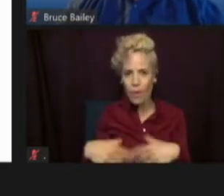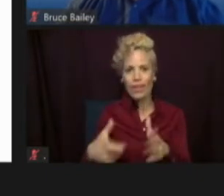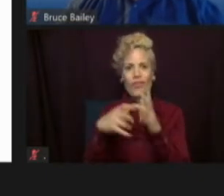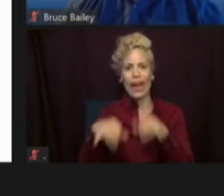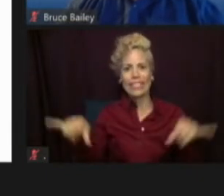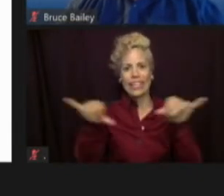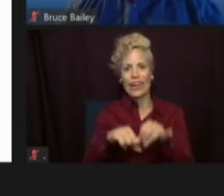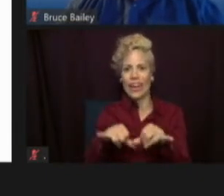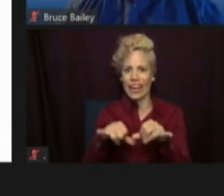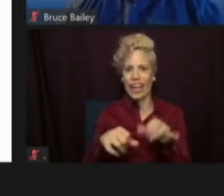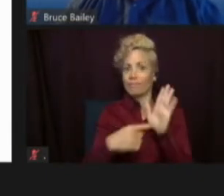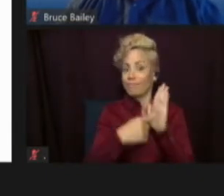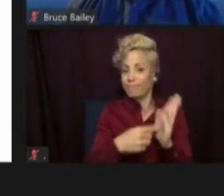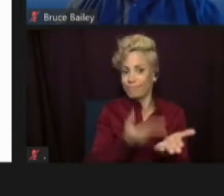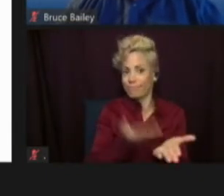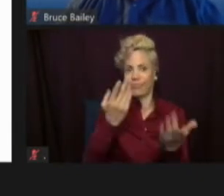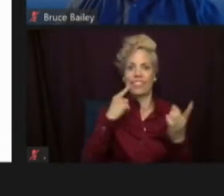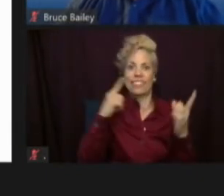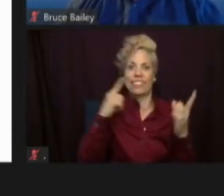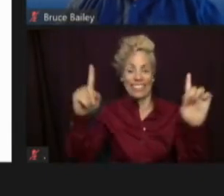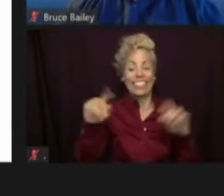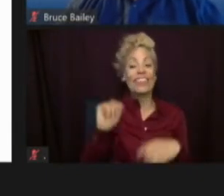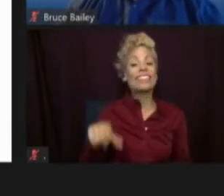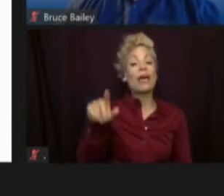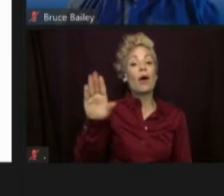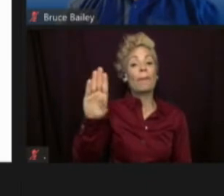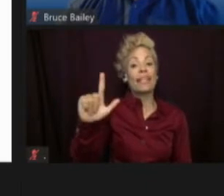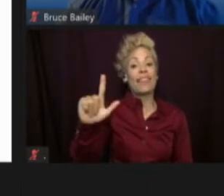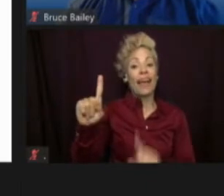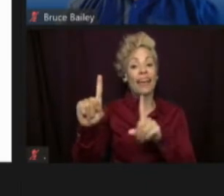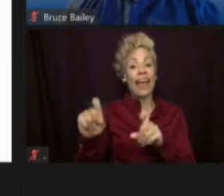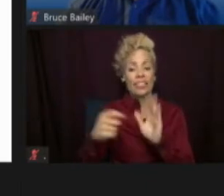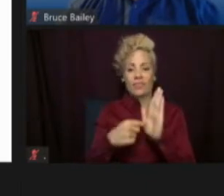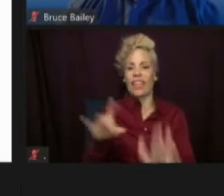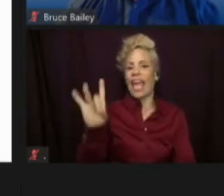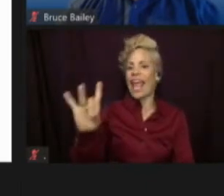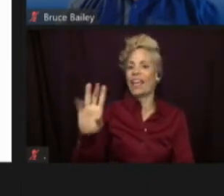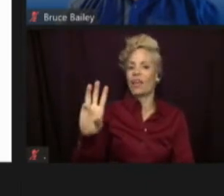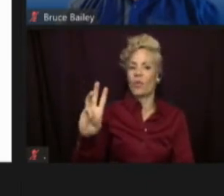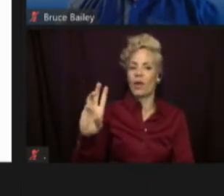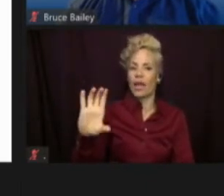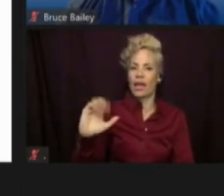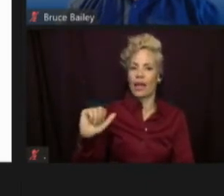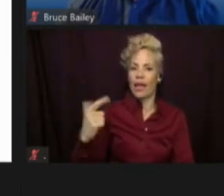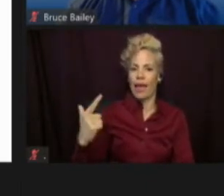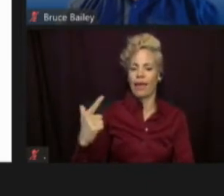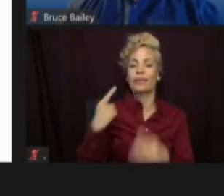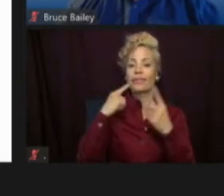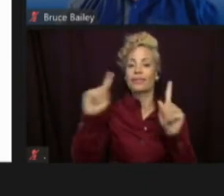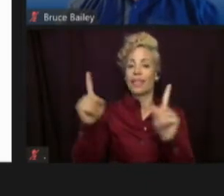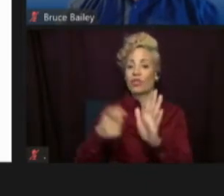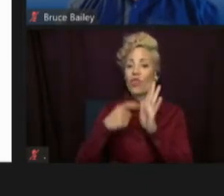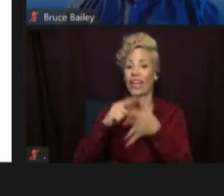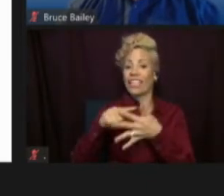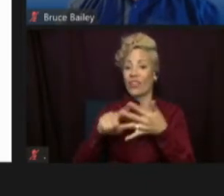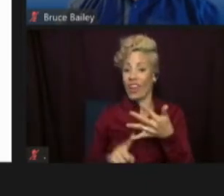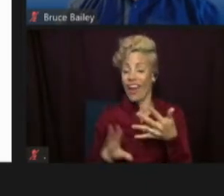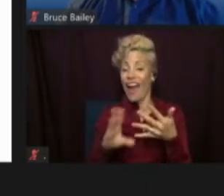This baseline test identifies the eight WCAG success criteria, and provides instructions for what to test